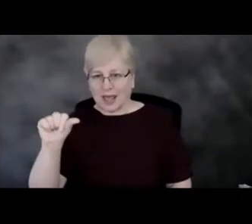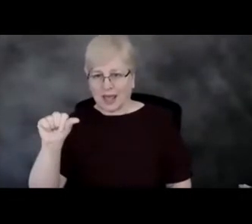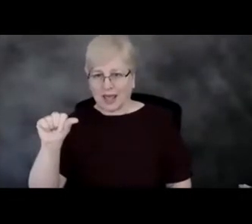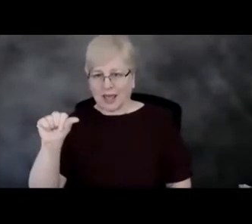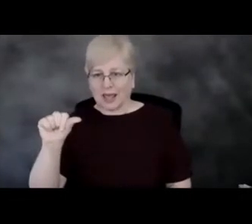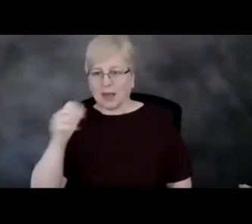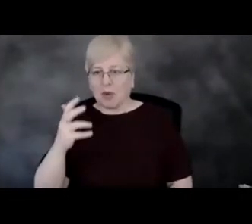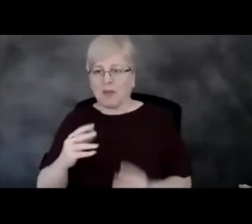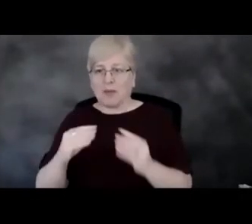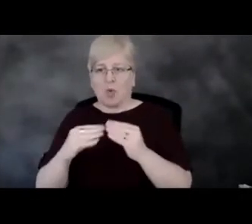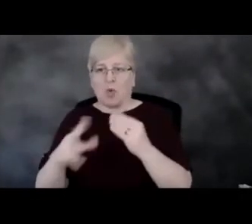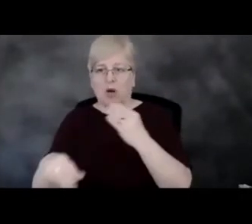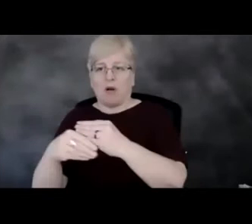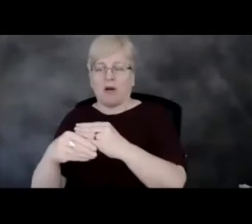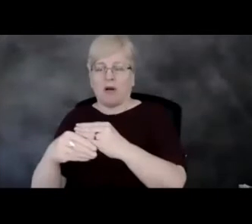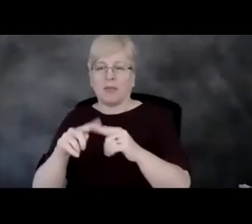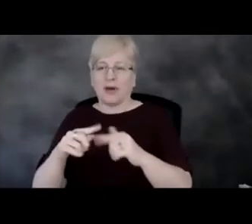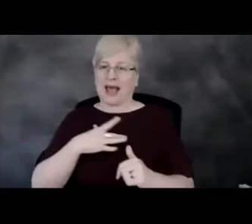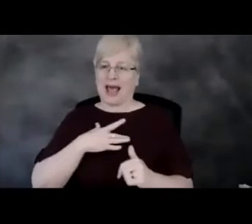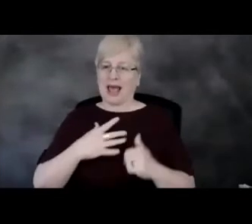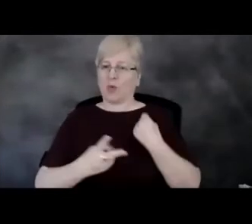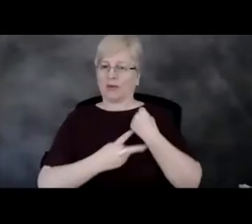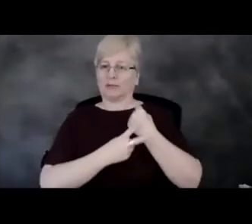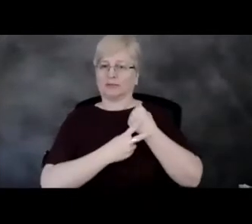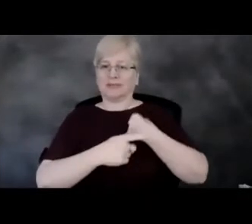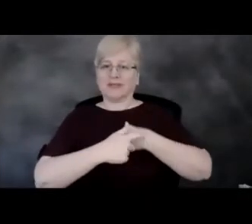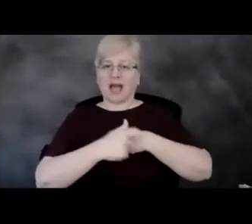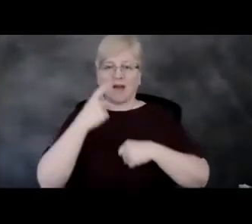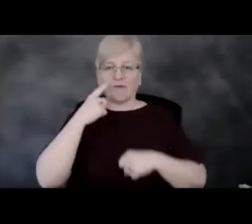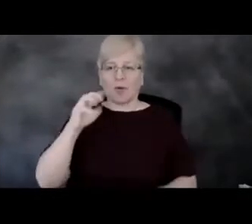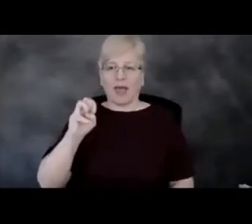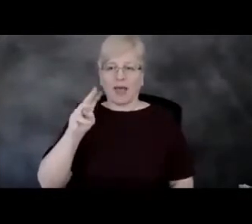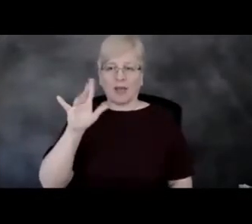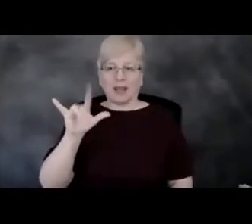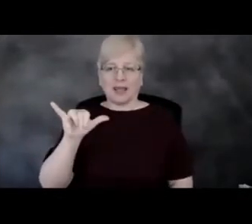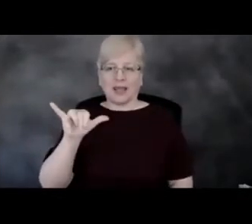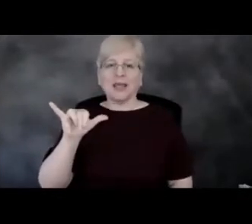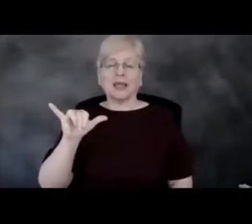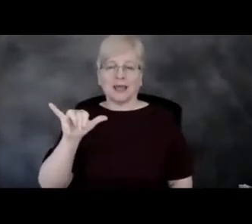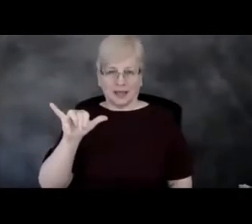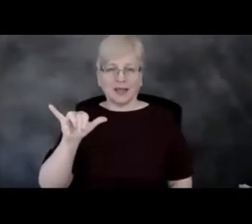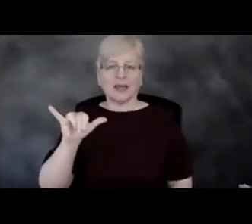Emily to be able to 17:25:34 , especially because accessibility